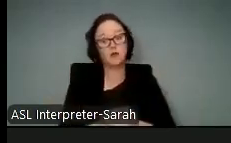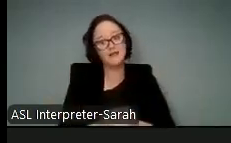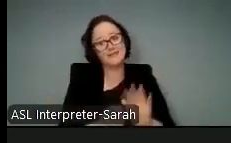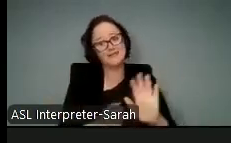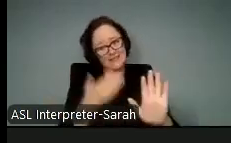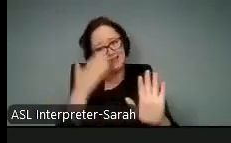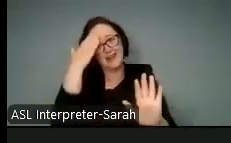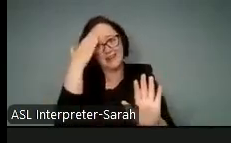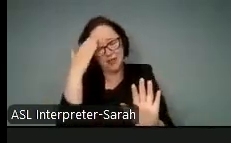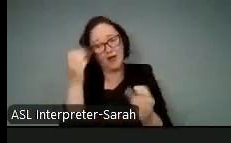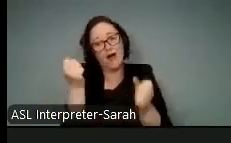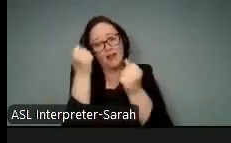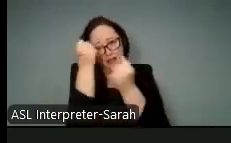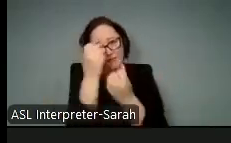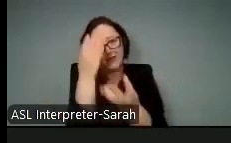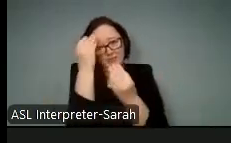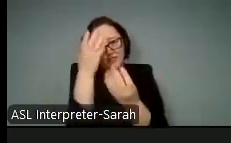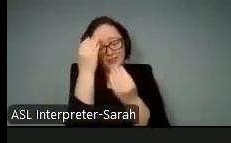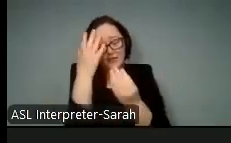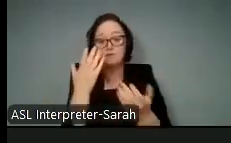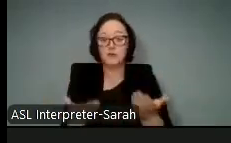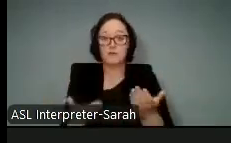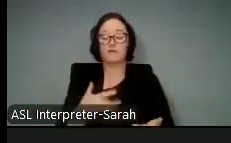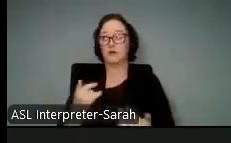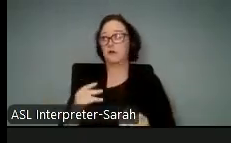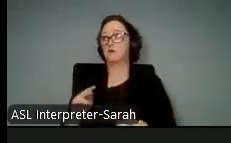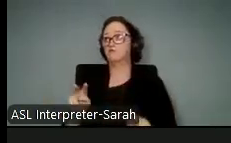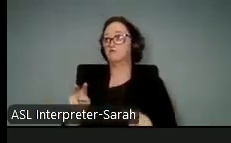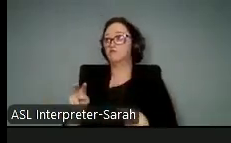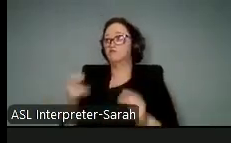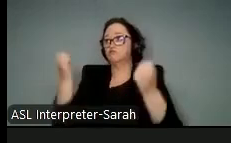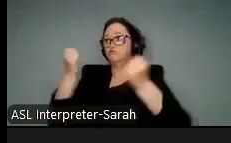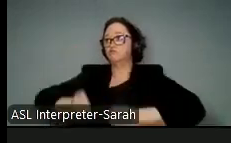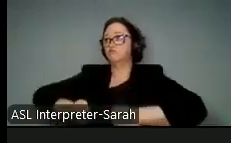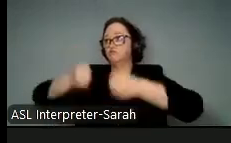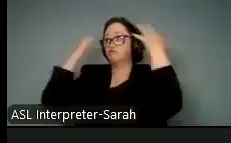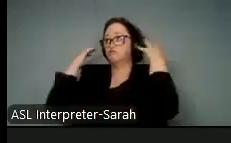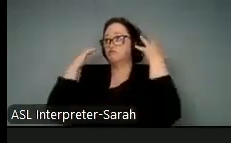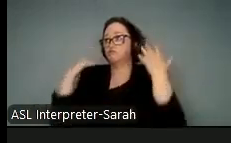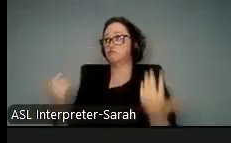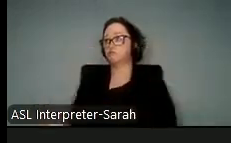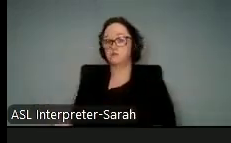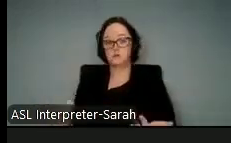I know you're probably feeling a little overwhelmed. If you have questions, you're more than free to pop them in the chat box,